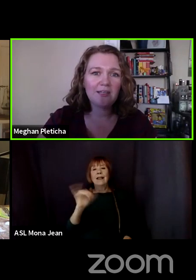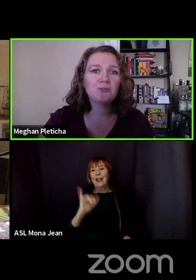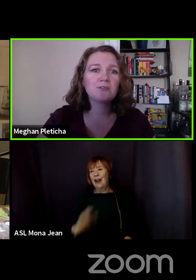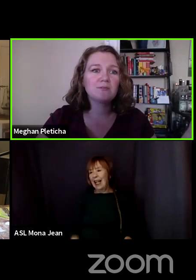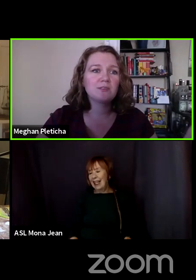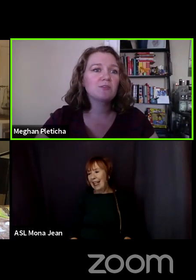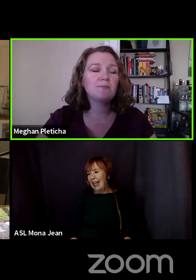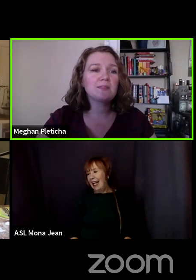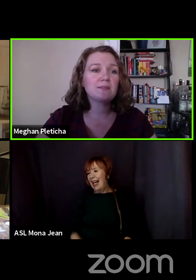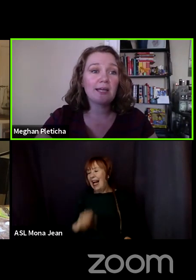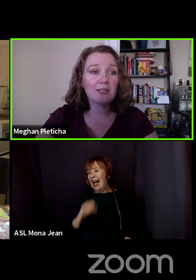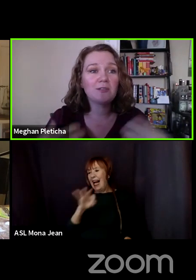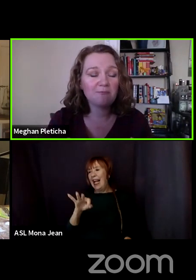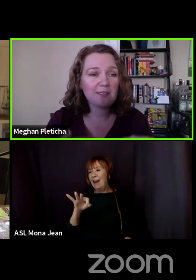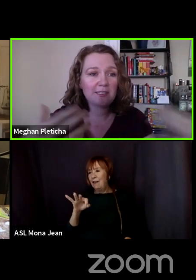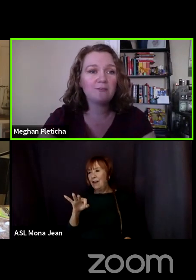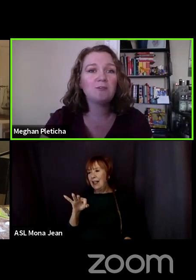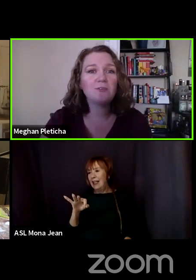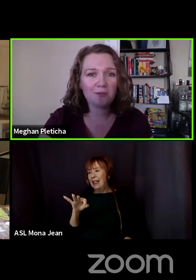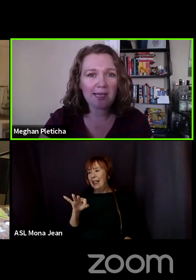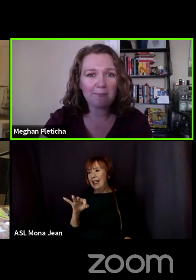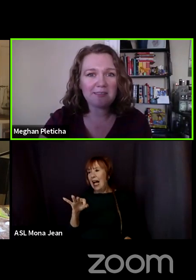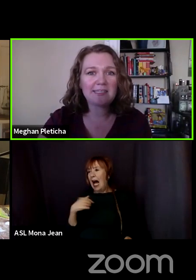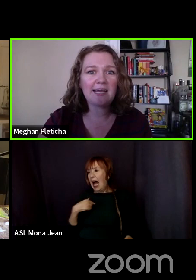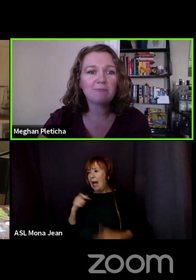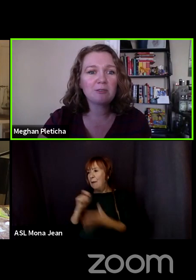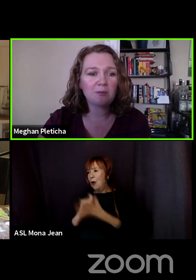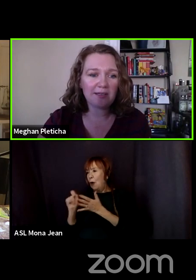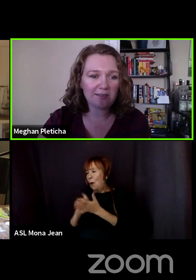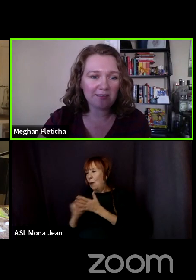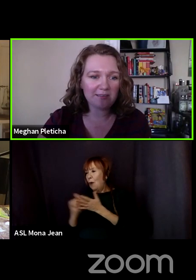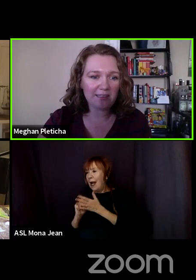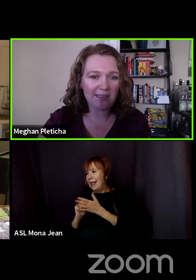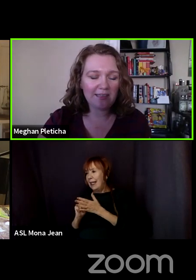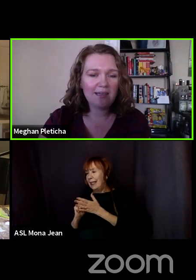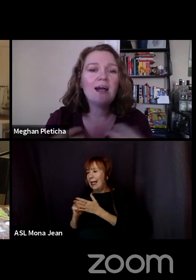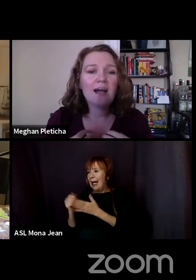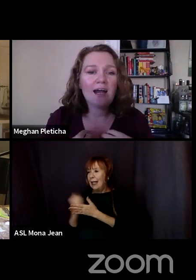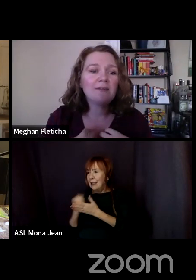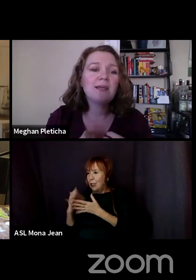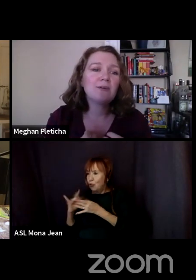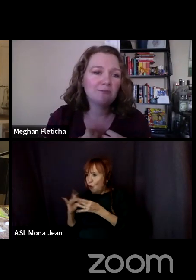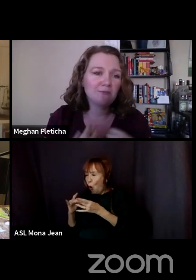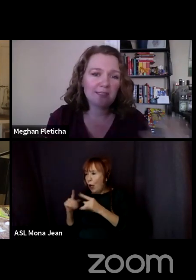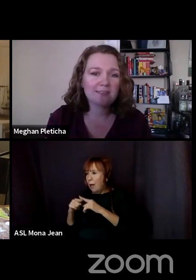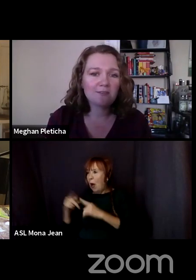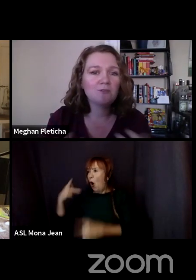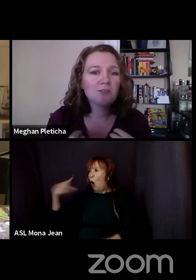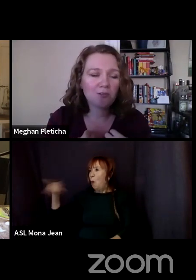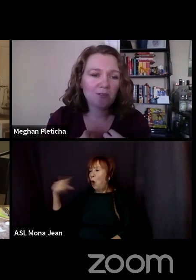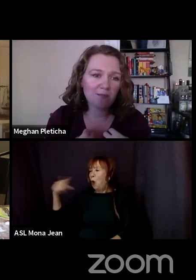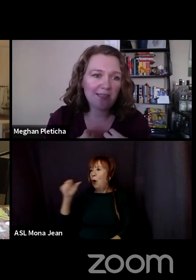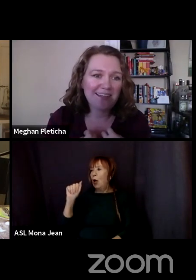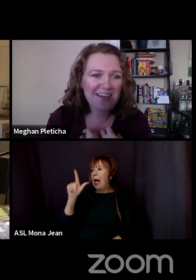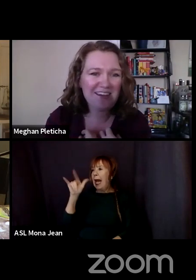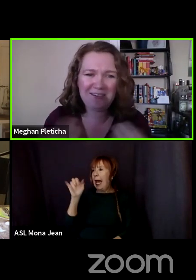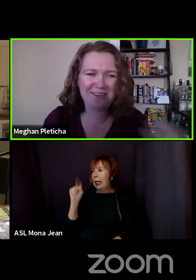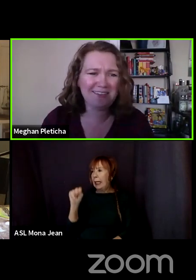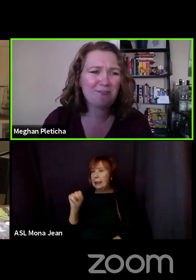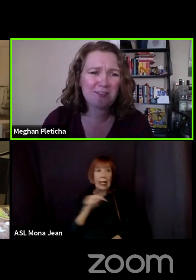and your script that you give me to give you notes happens to have purple aliens in it. Mm-hmm. I'm now at risk of you stealing me. (giggles)